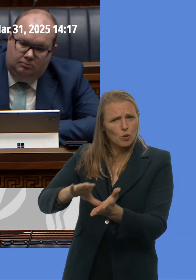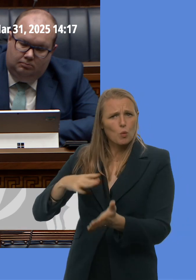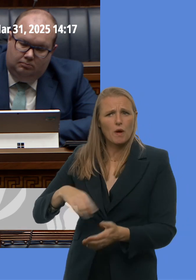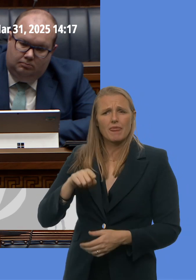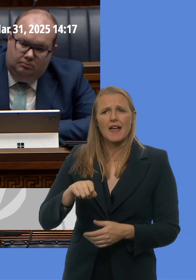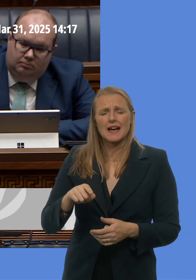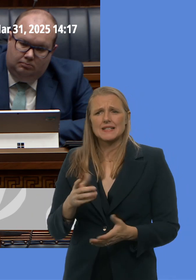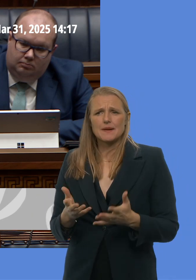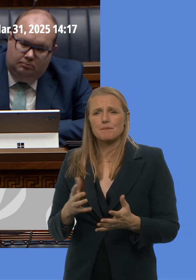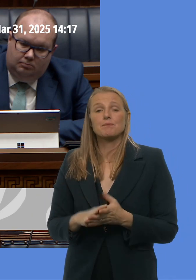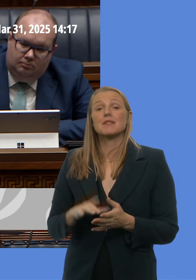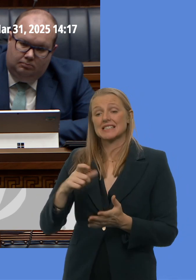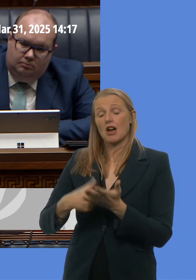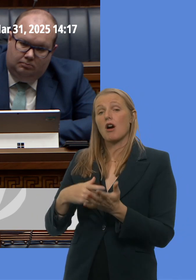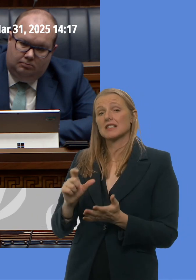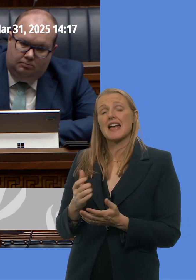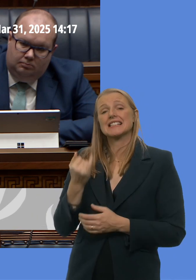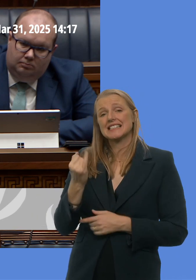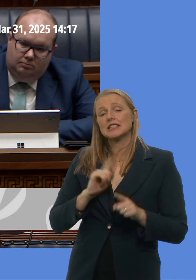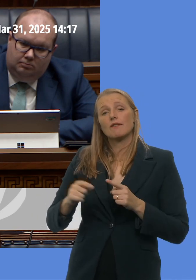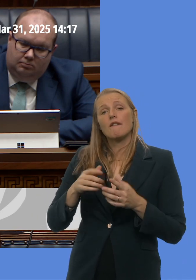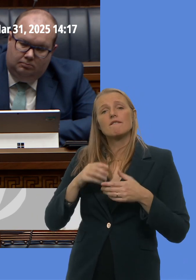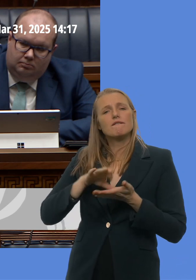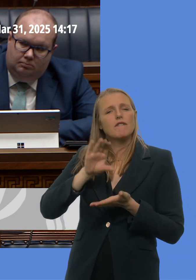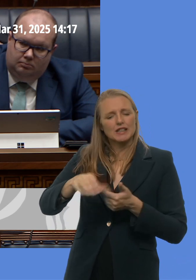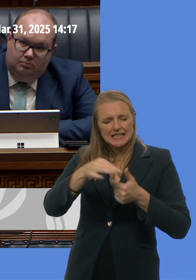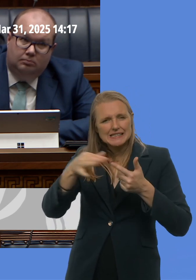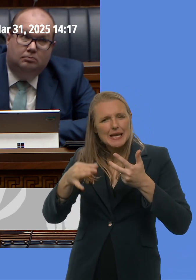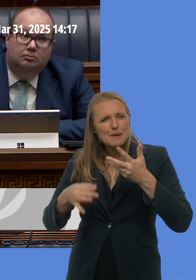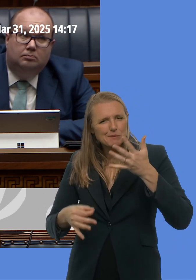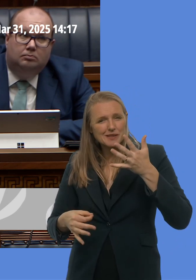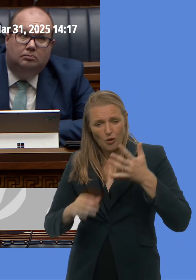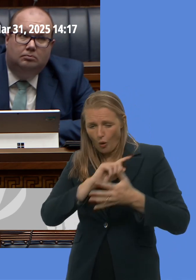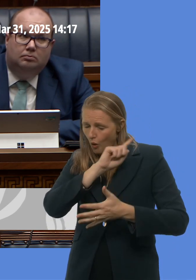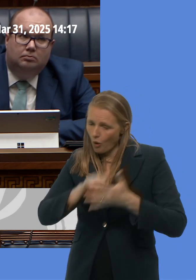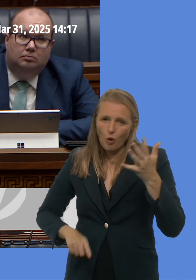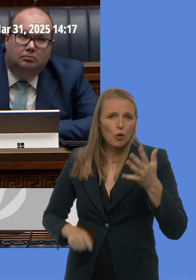The CRC has six funding schemes, tailored to each to promote certain aspects of community relations,